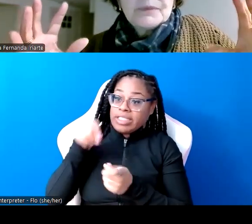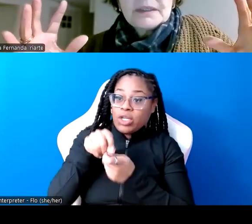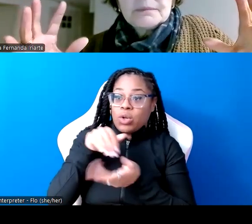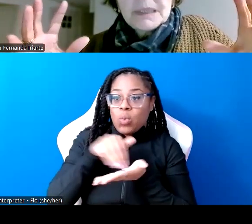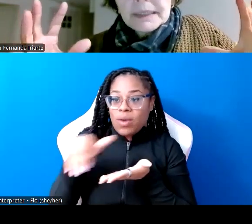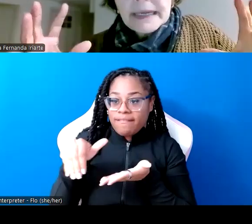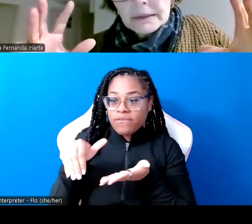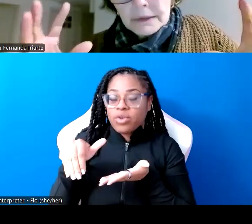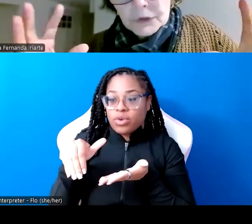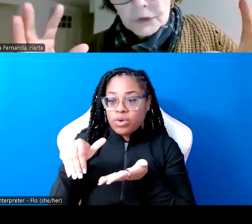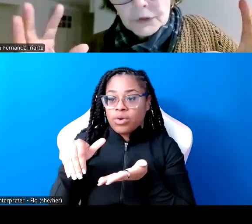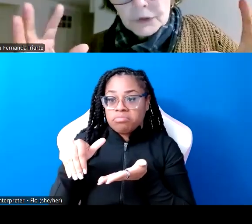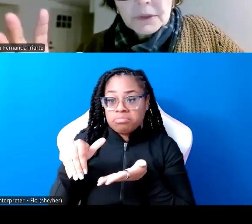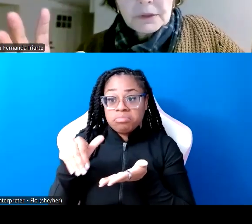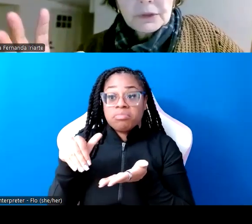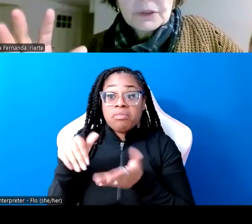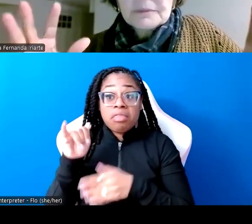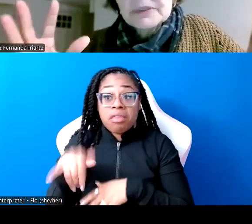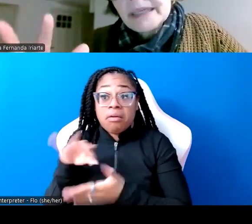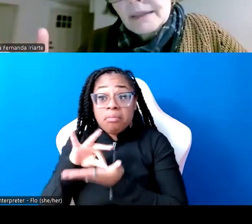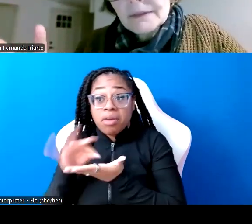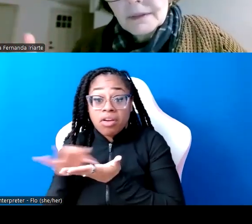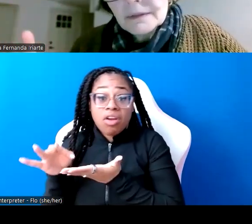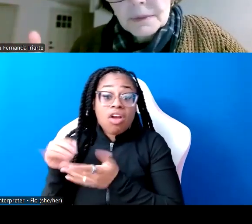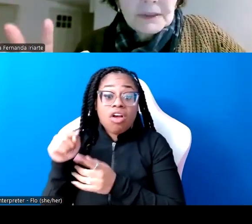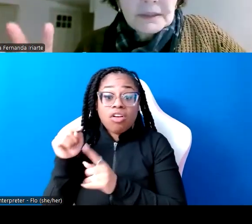then Medi-Cal eligibility worker, you're going to pretend that the person